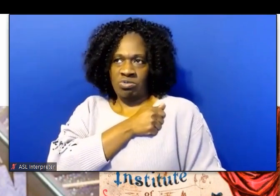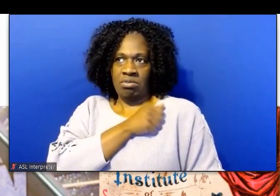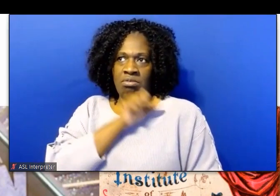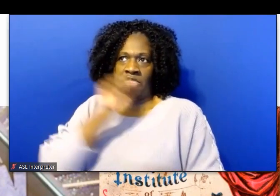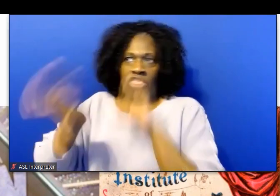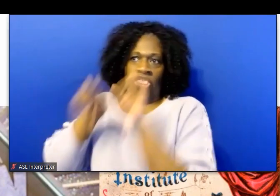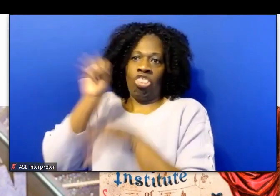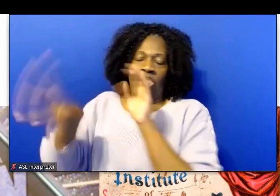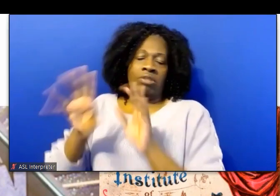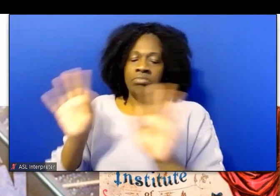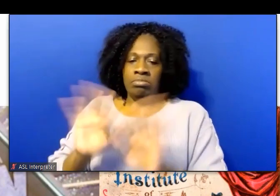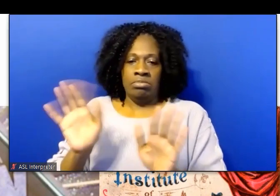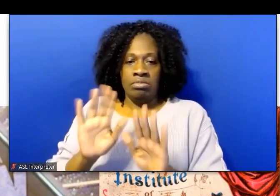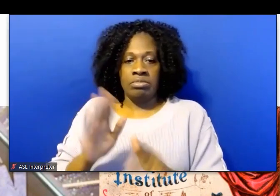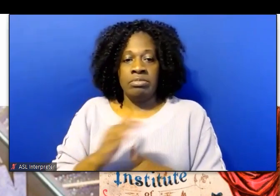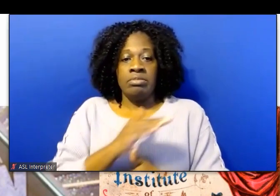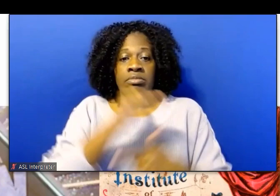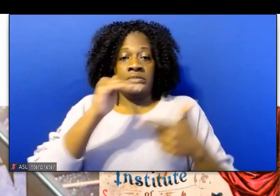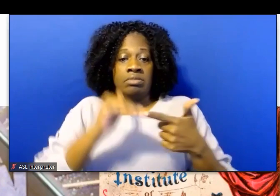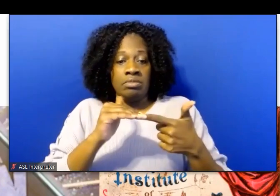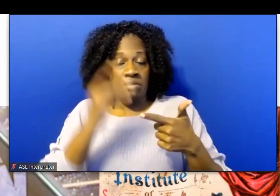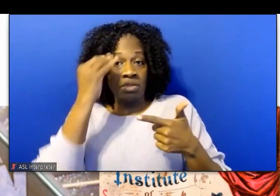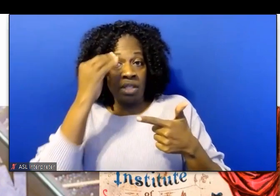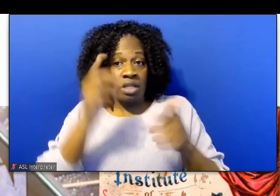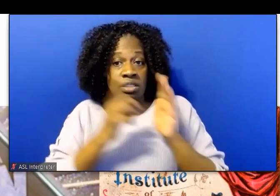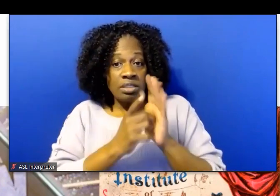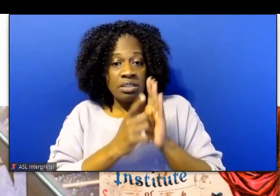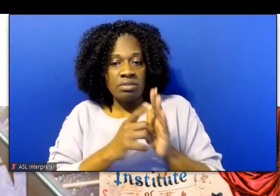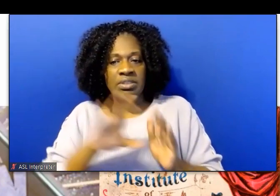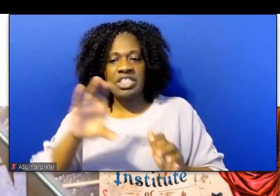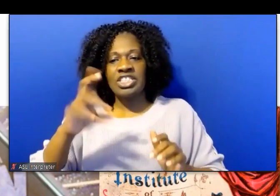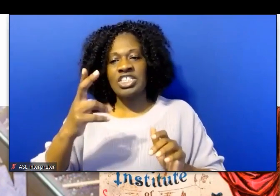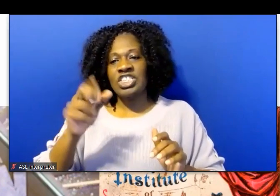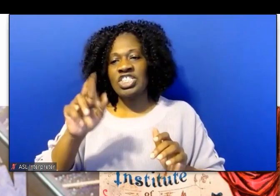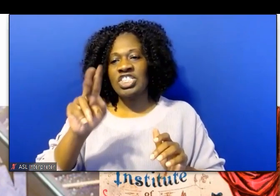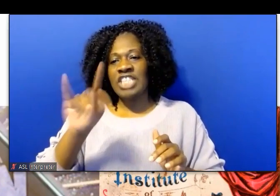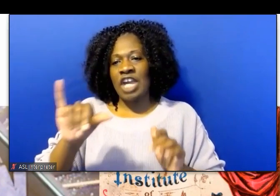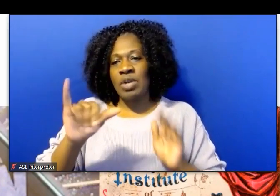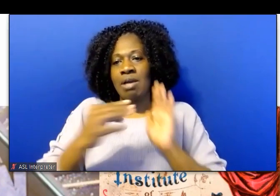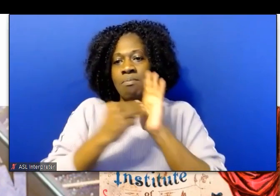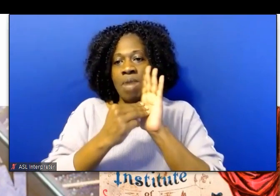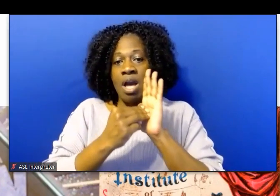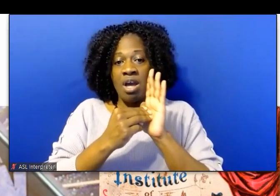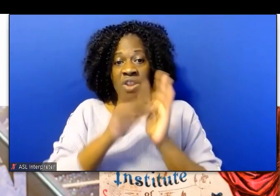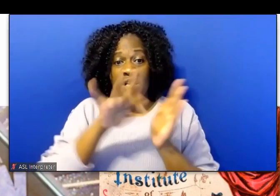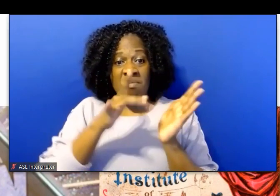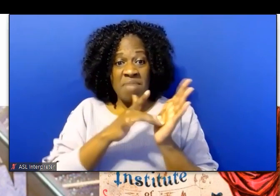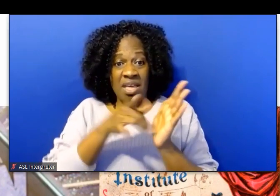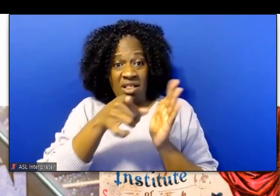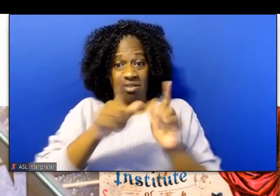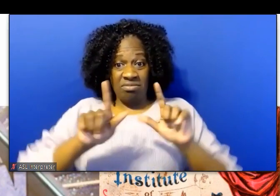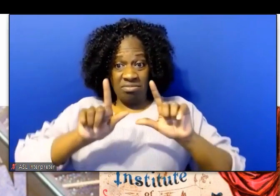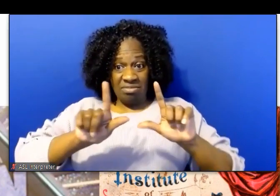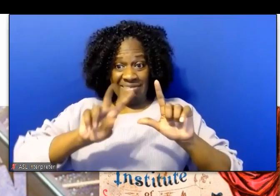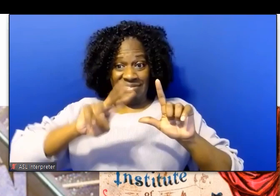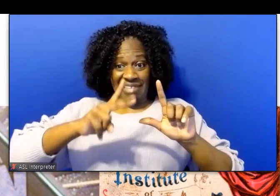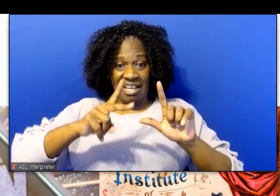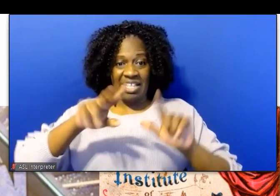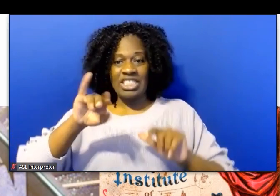Another way of thinking about disability is the charity model. In the middle of the screen is a picture of ... Jerry Lewis.